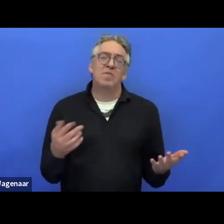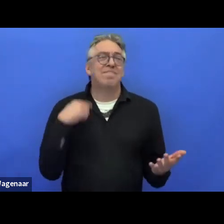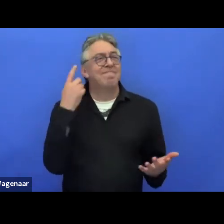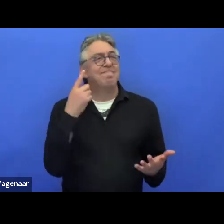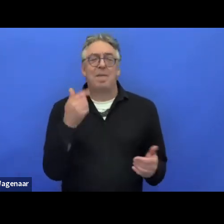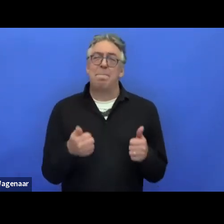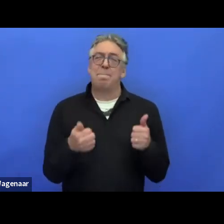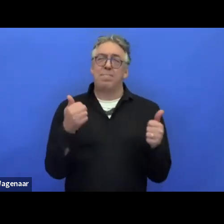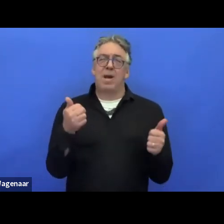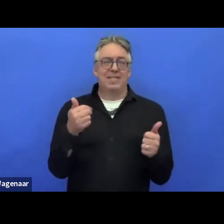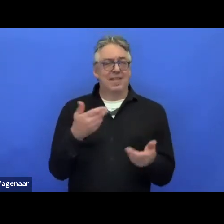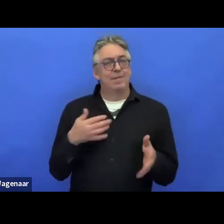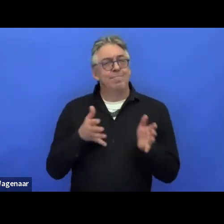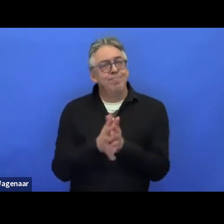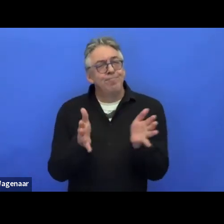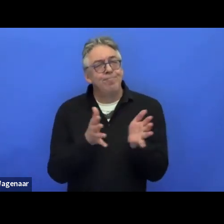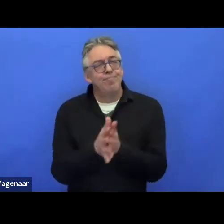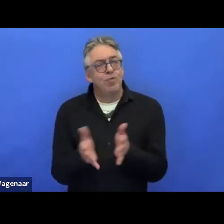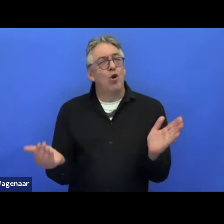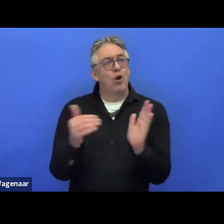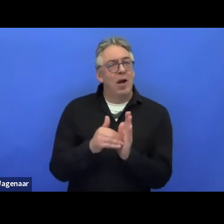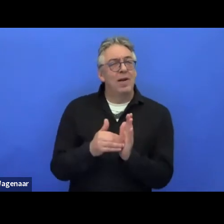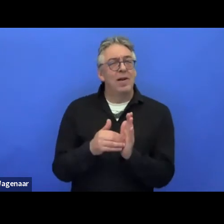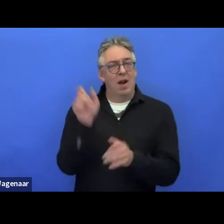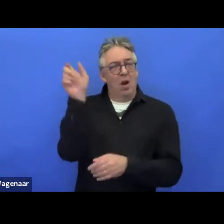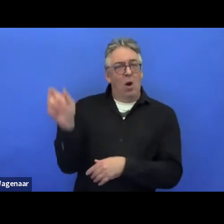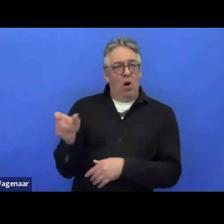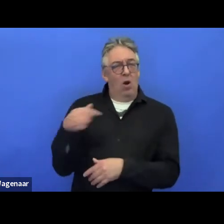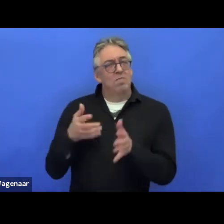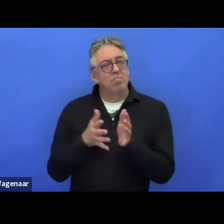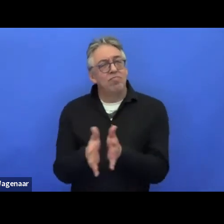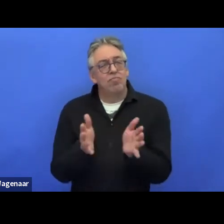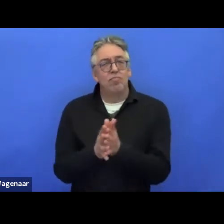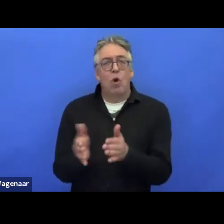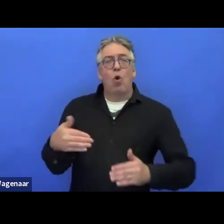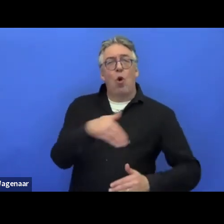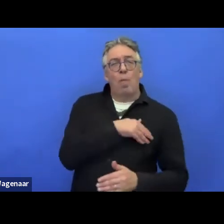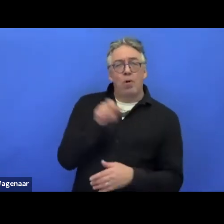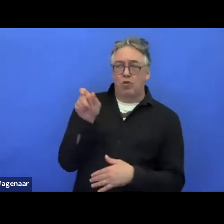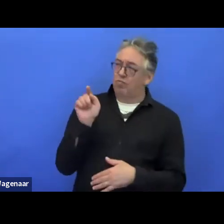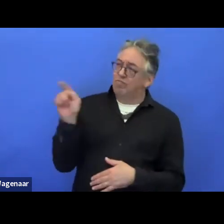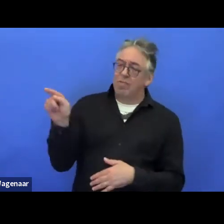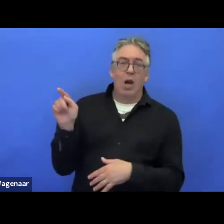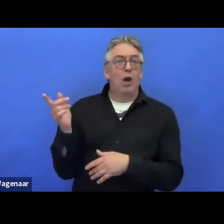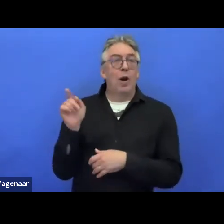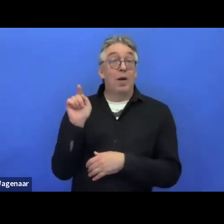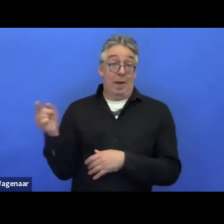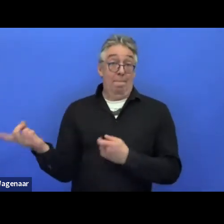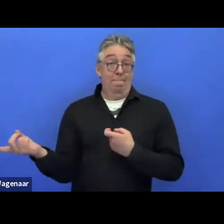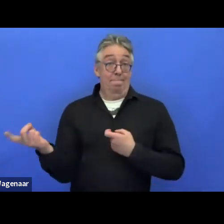and what their role is and how they work as their members also of the EU's independent framework